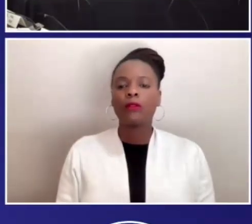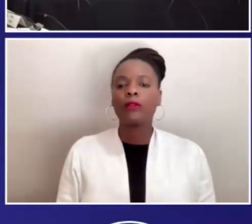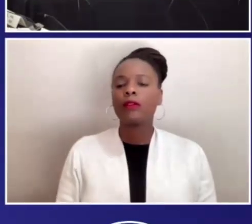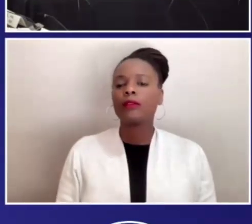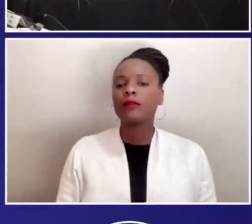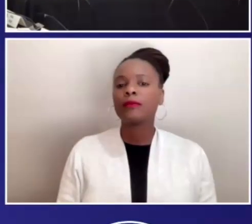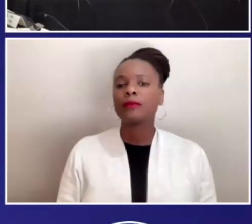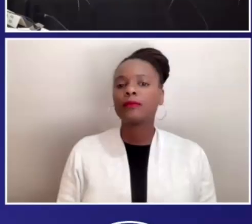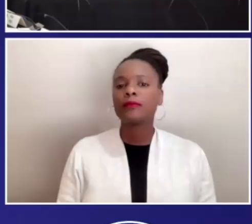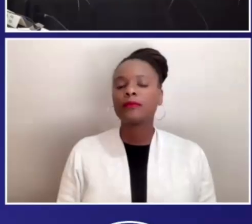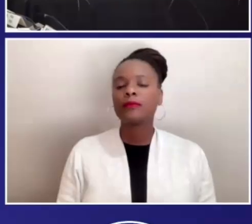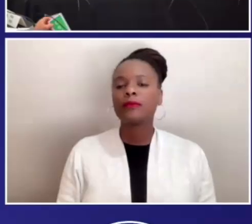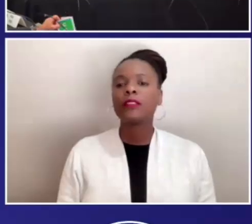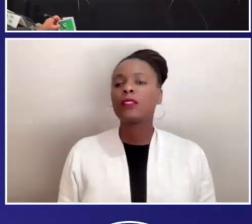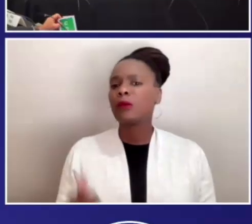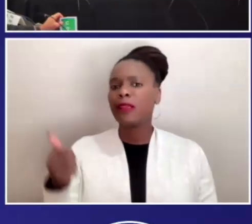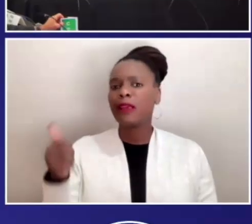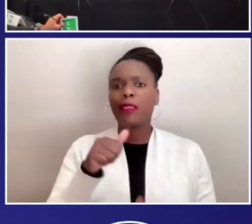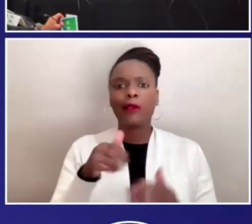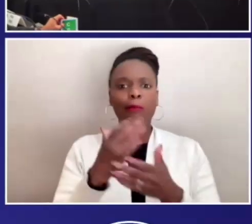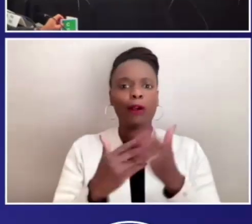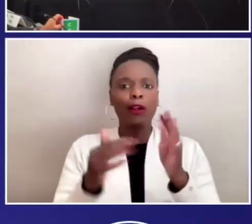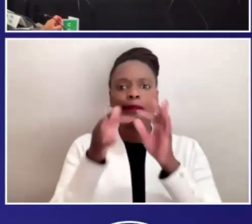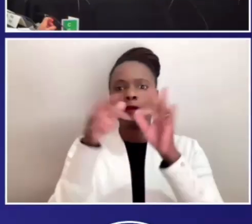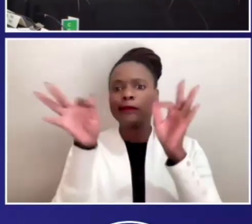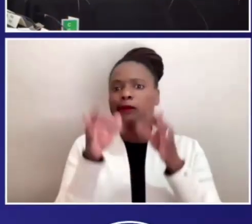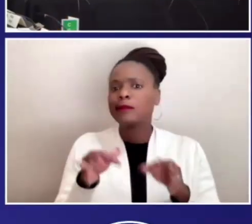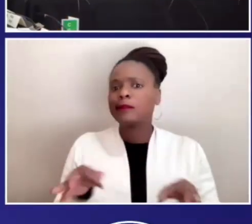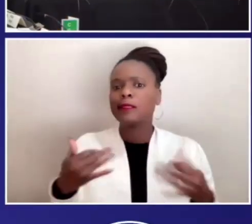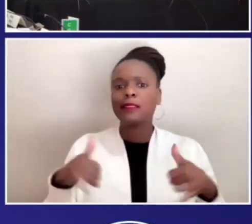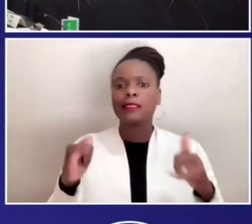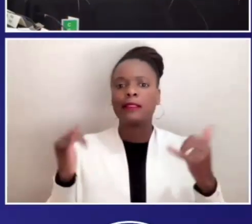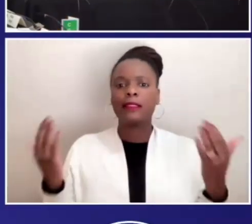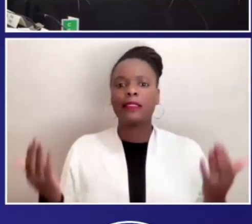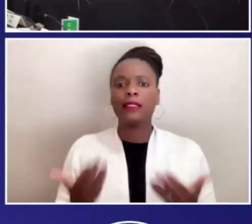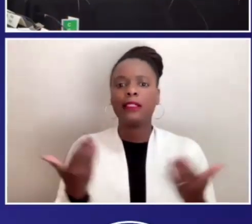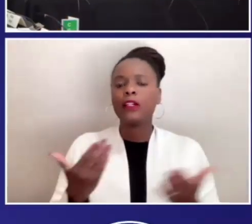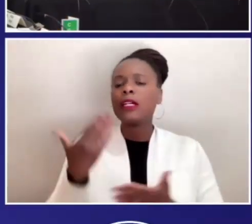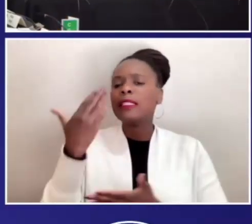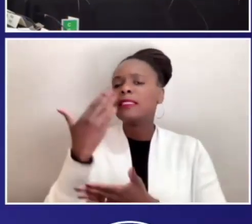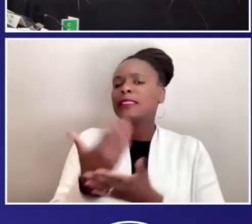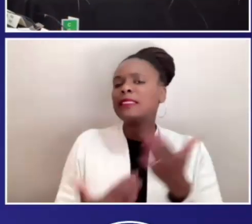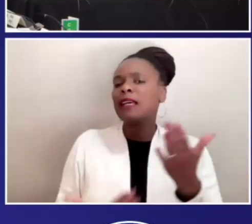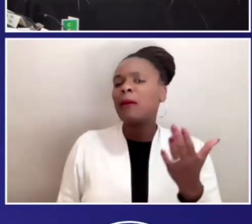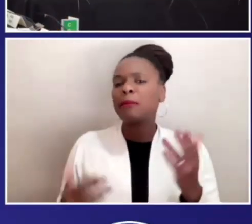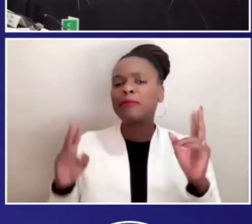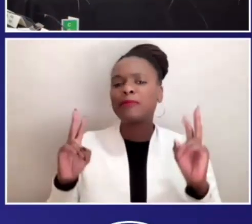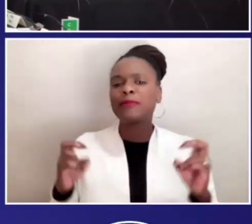it is still here. We have removed some of the noise and some other sections that caused consternation